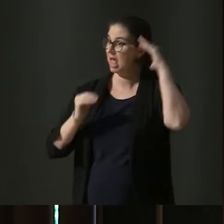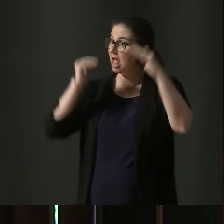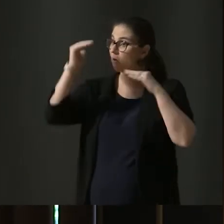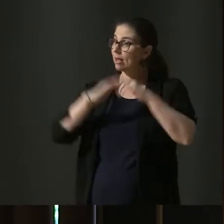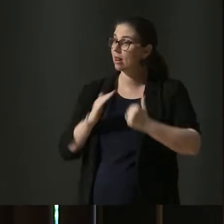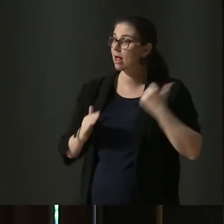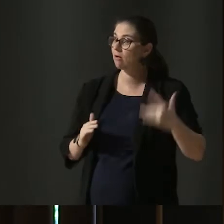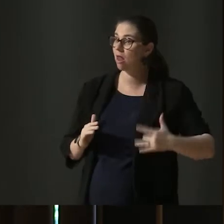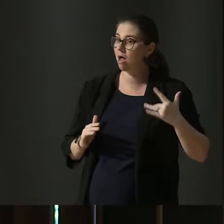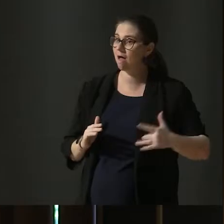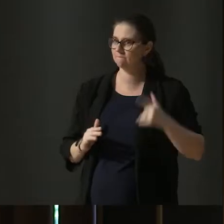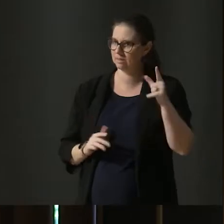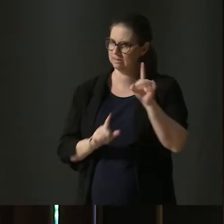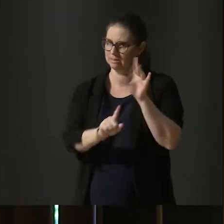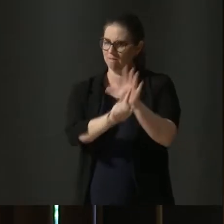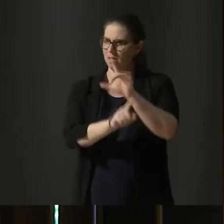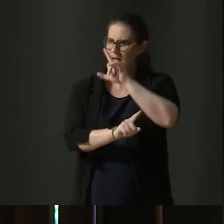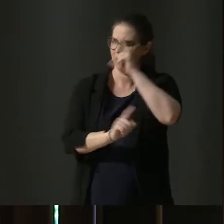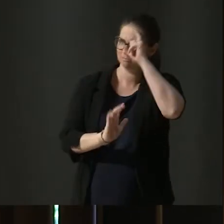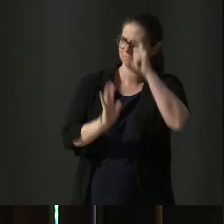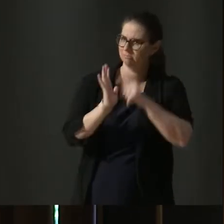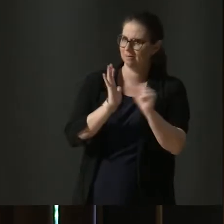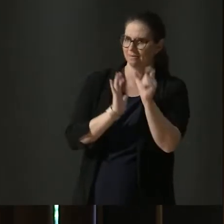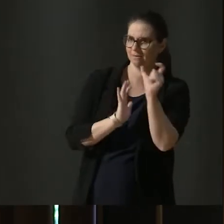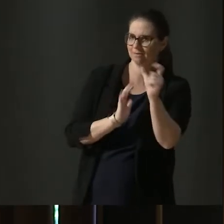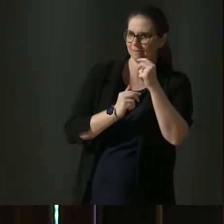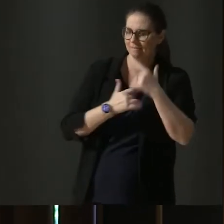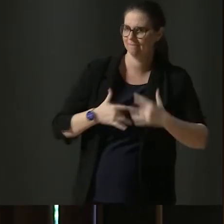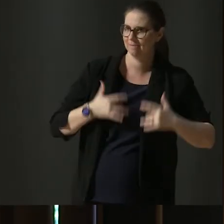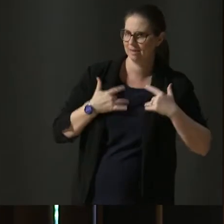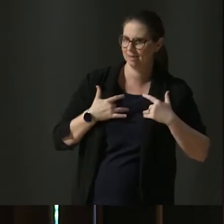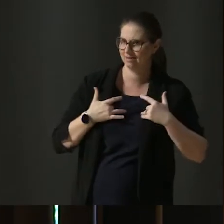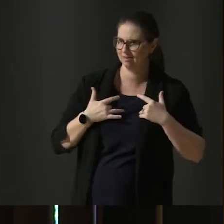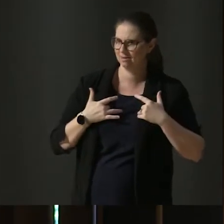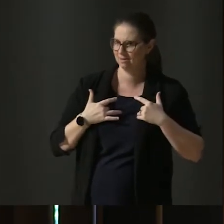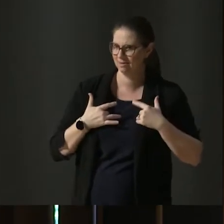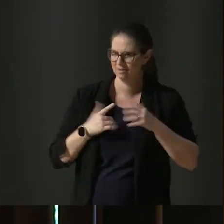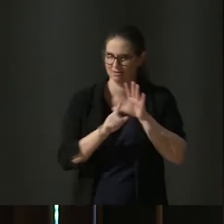and name our feelings, it can actually be very difficult to answer the question.